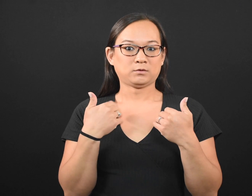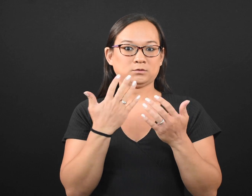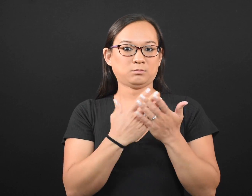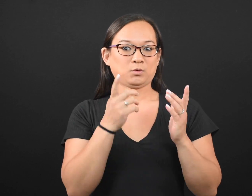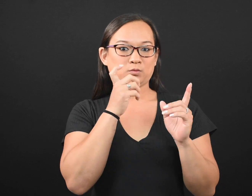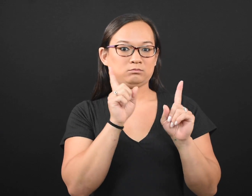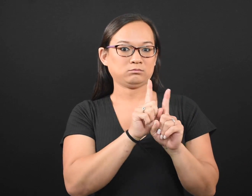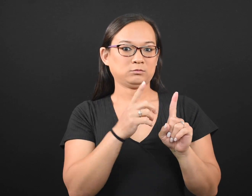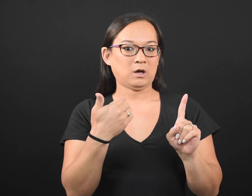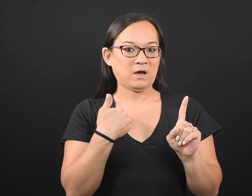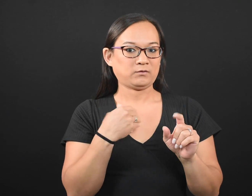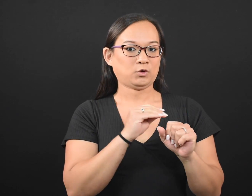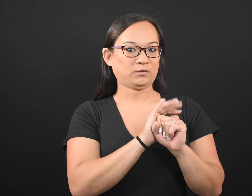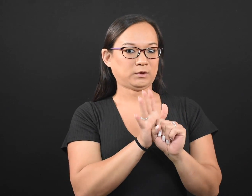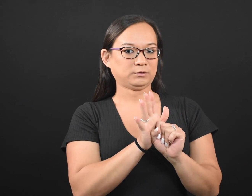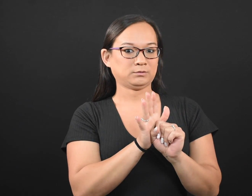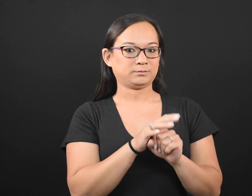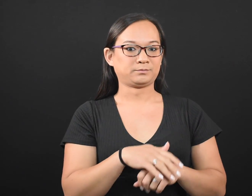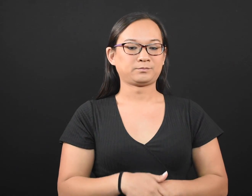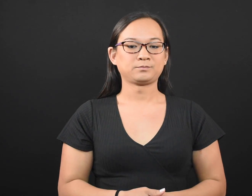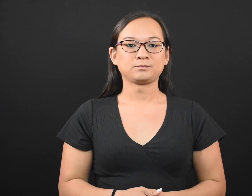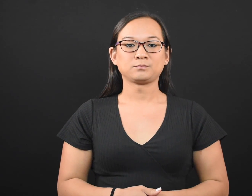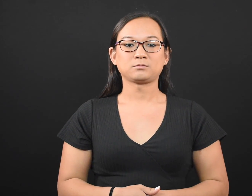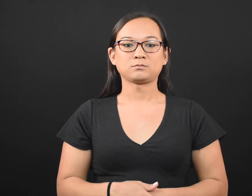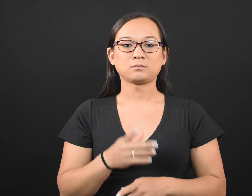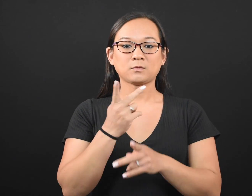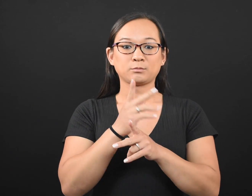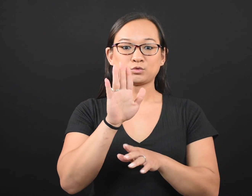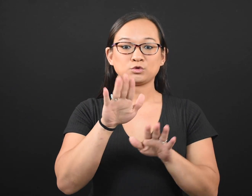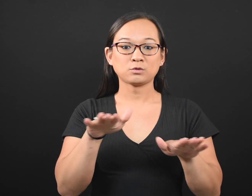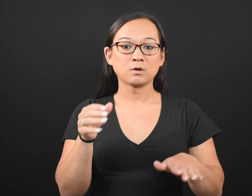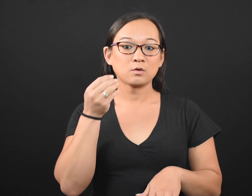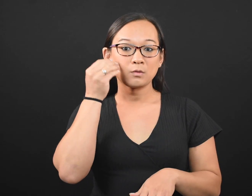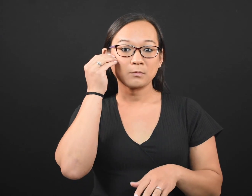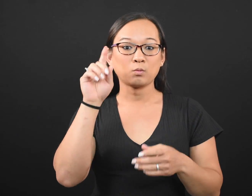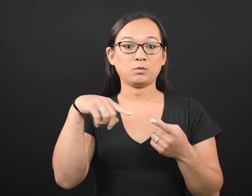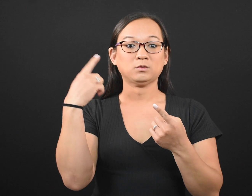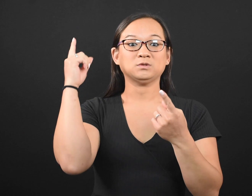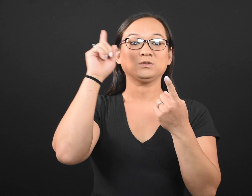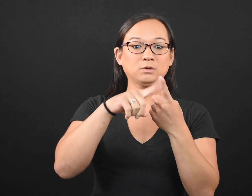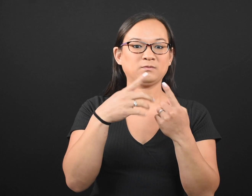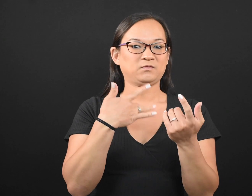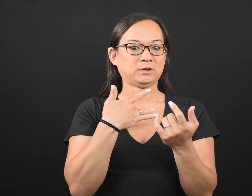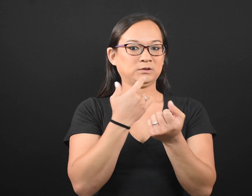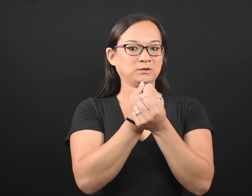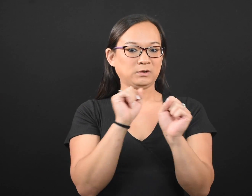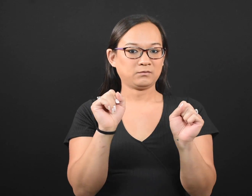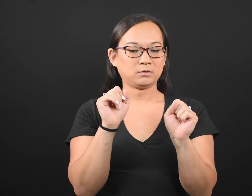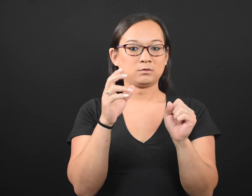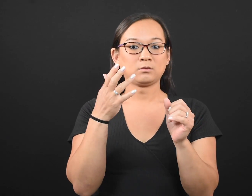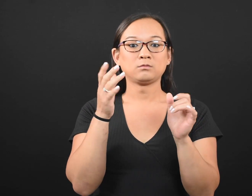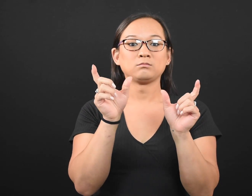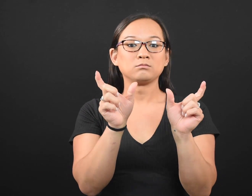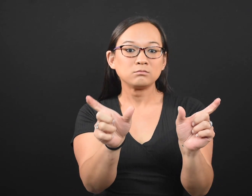with someone with COVID-19, keep your child home until they can safely end isolation or quarantine